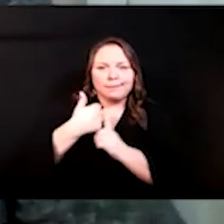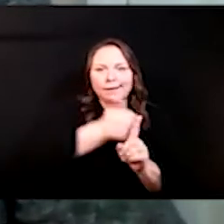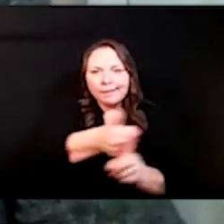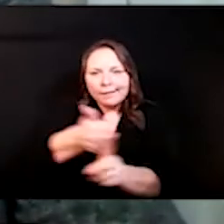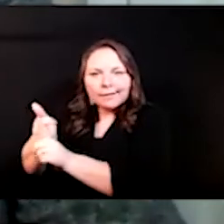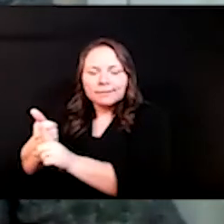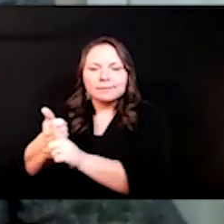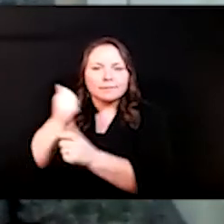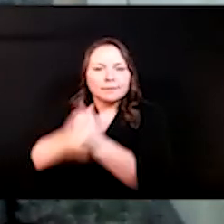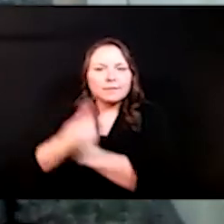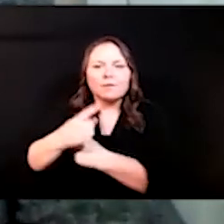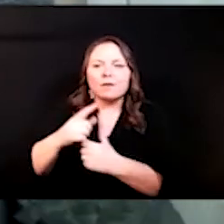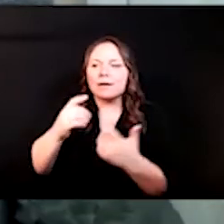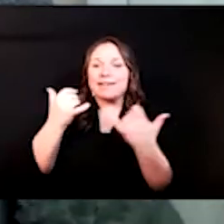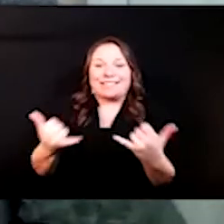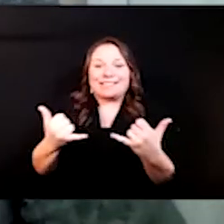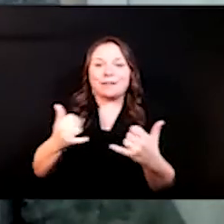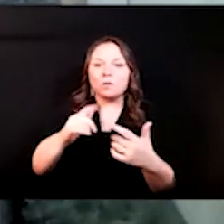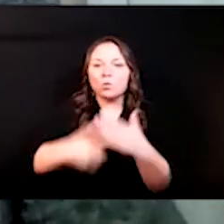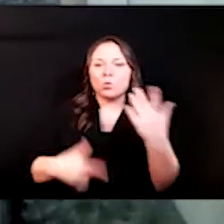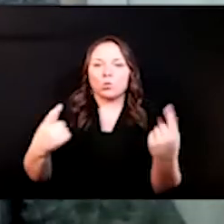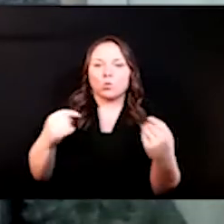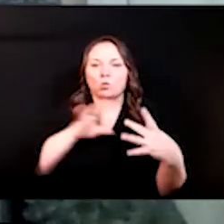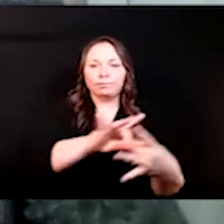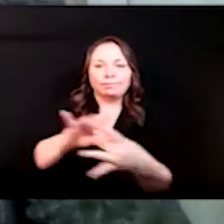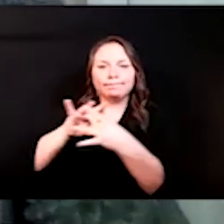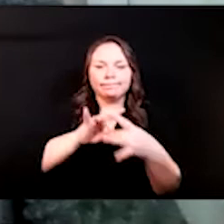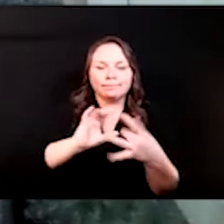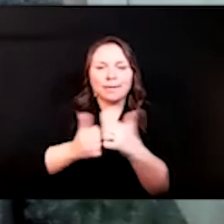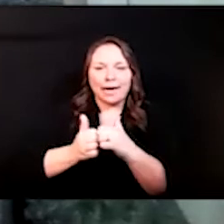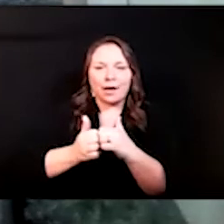THINKING, YOU KNOW WHAT IS THE COORDINATION THAT'S GOING TO